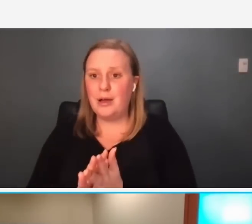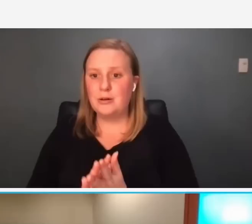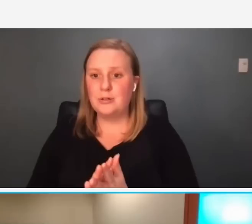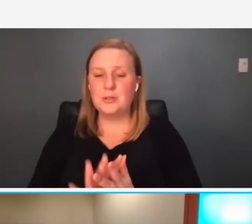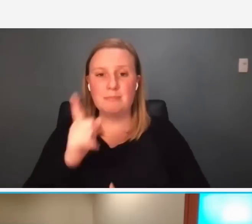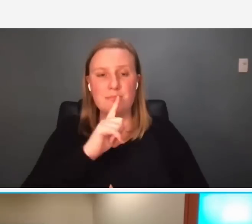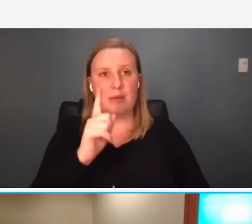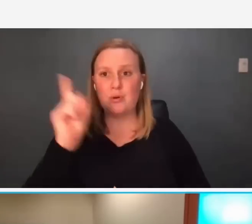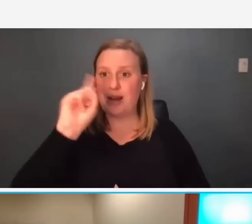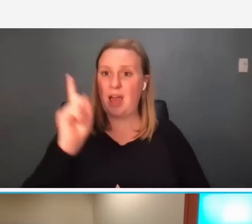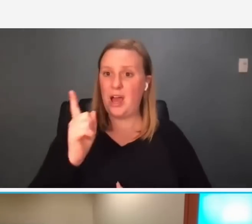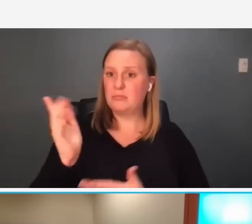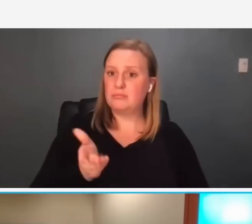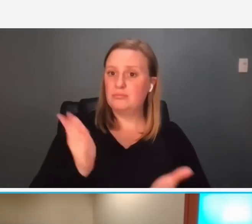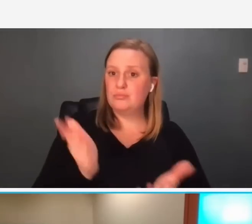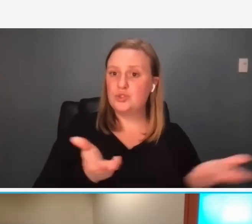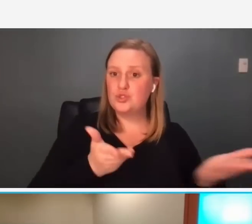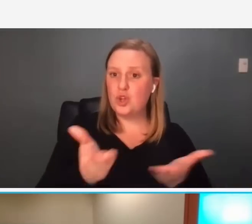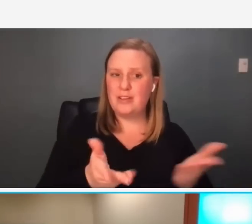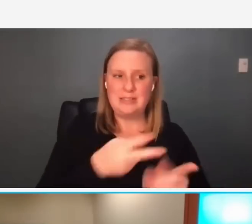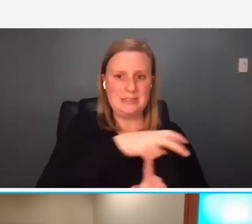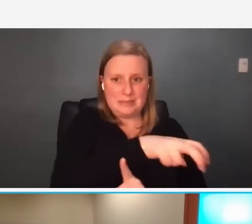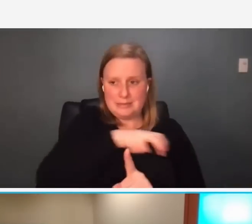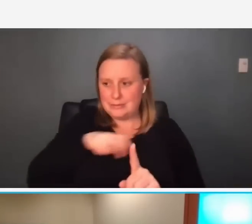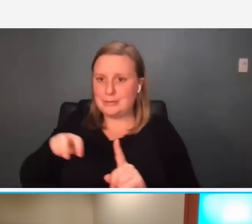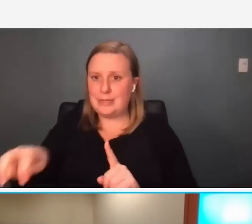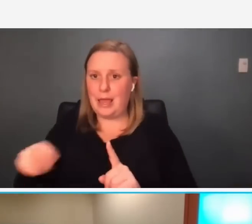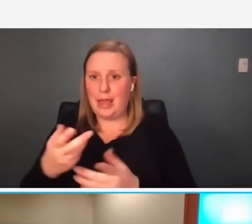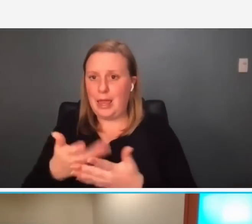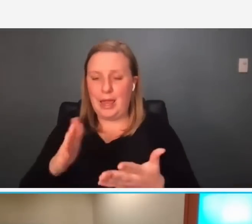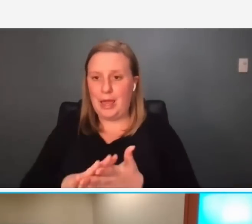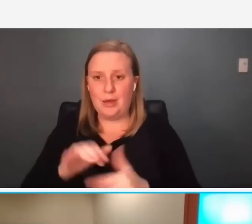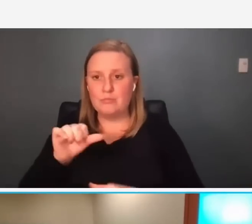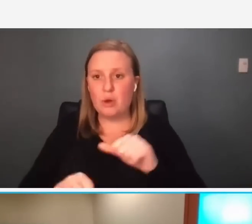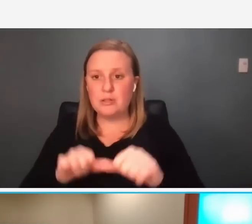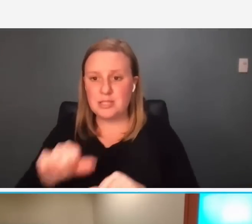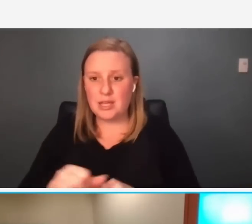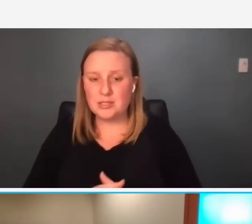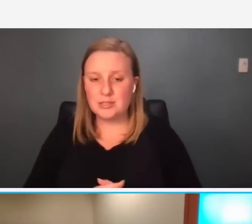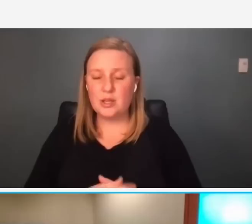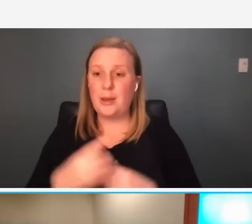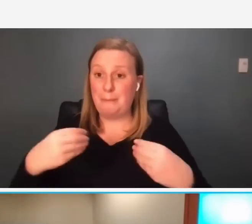transition that will be required for providers and everyone in the system to move from the current scheme to the new one.